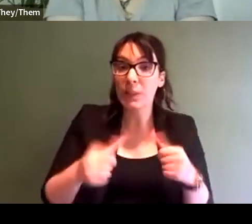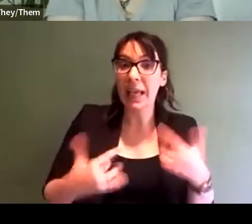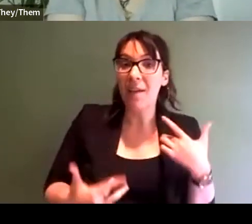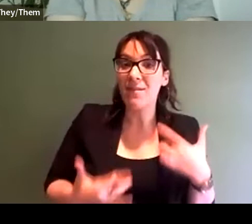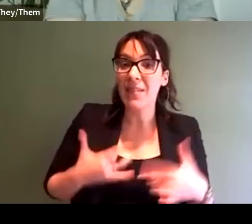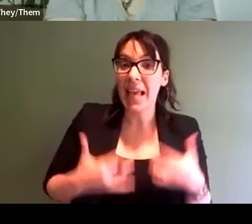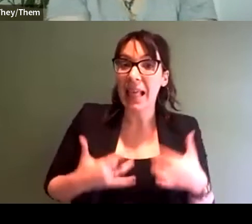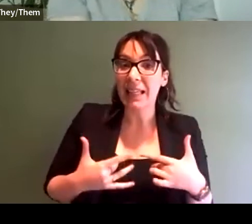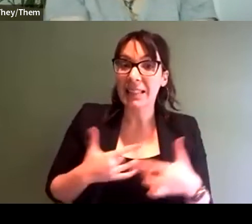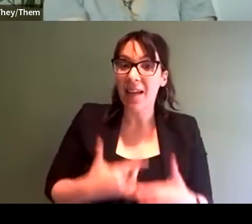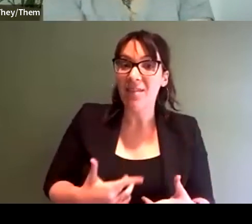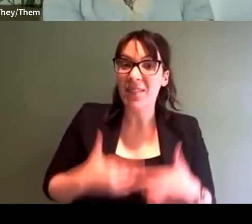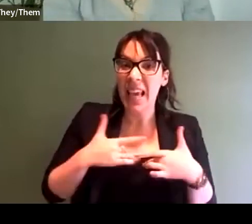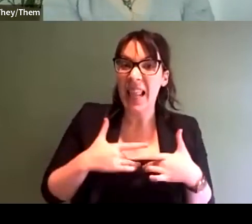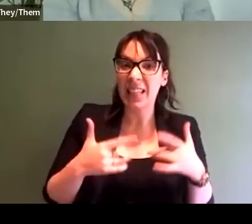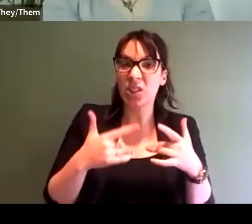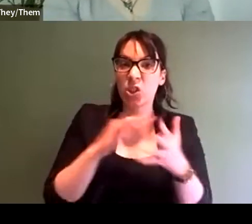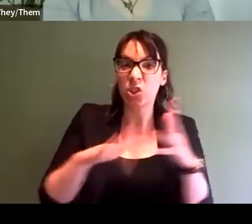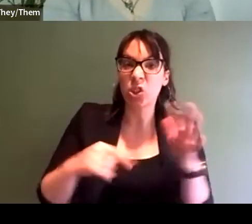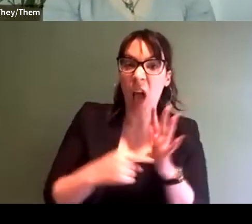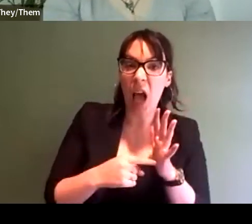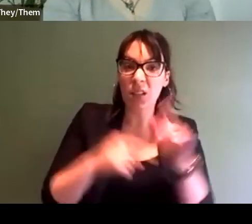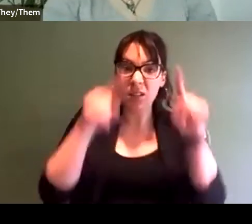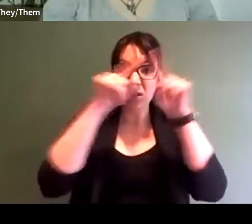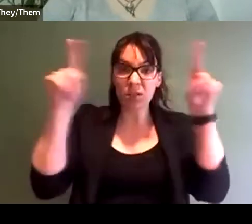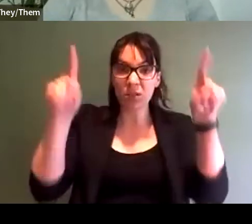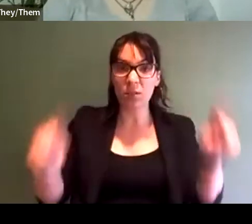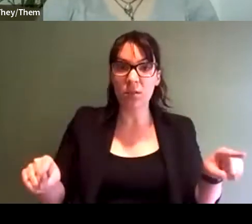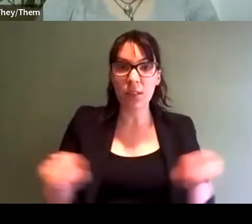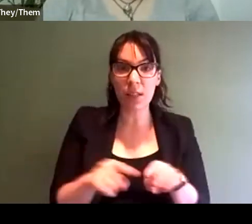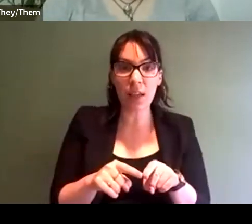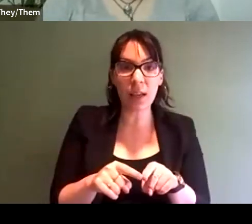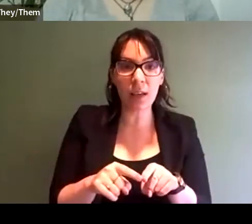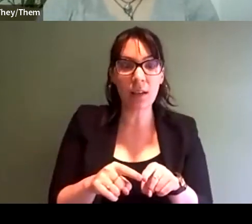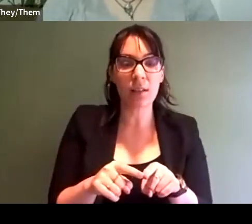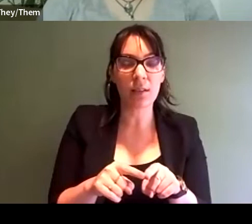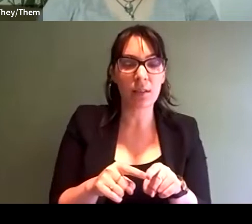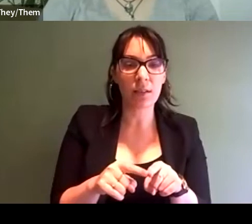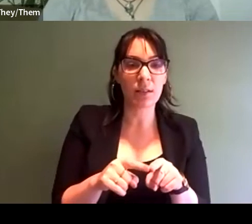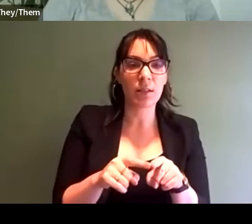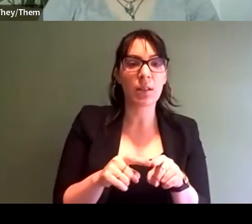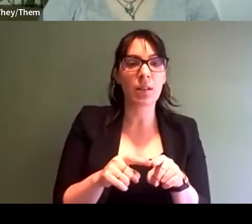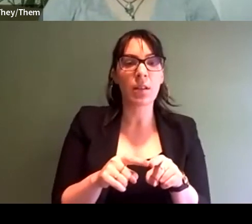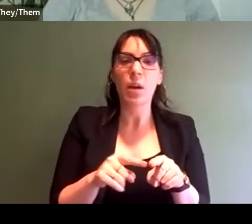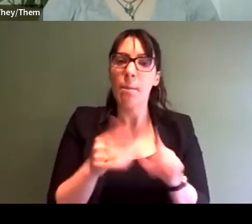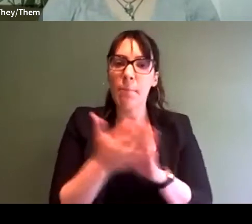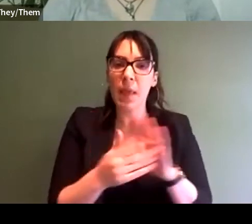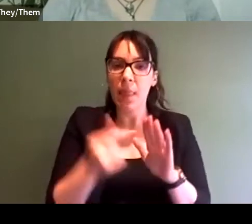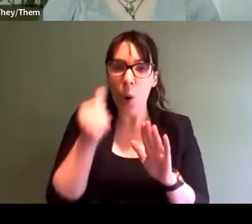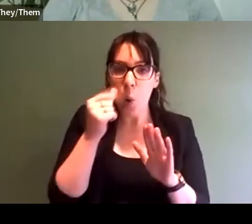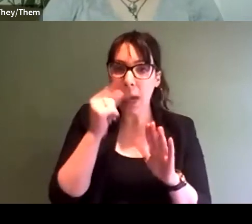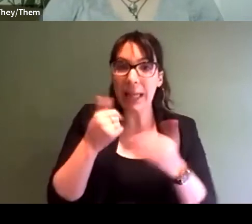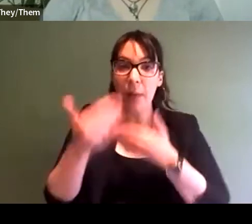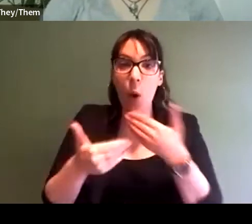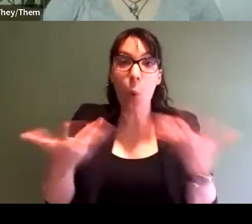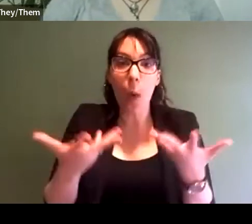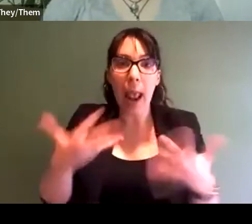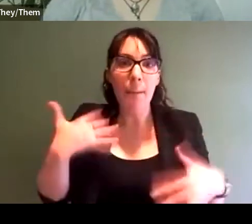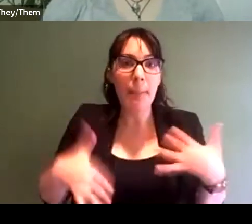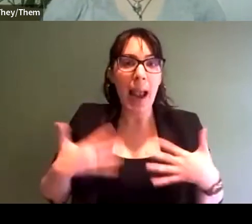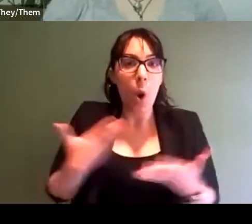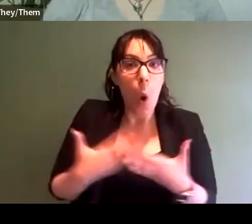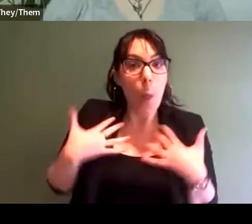Having the list of simple words to explain or to point to be like this is how I'm feeling today this is where it hurts my body, all those sorts of things.